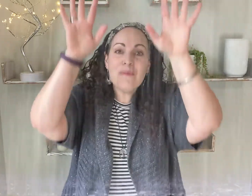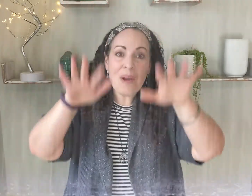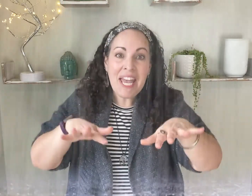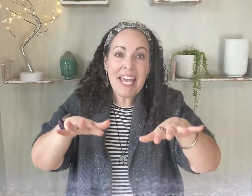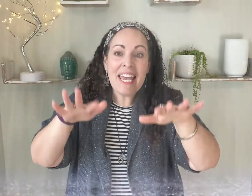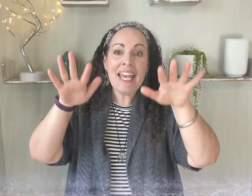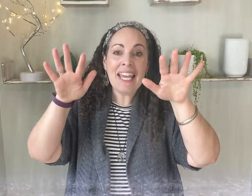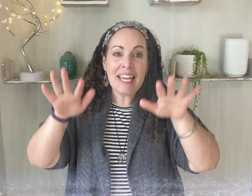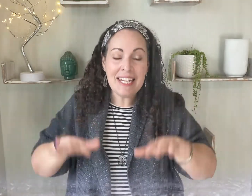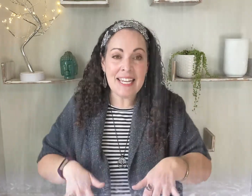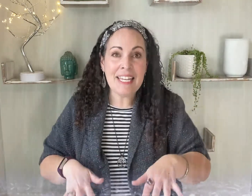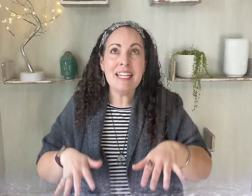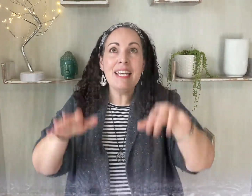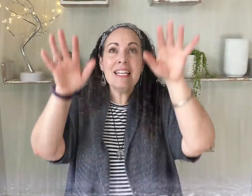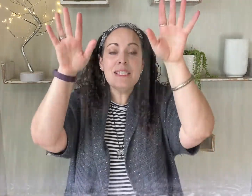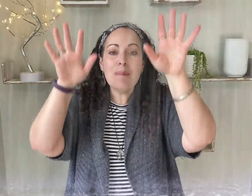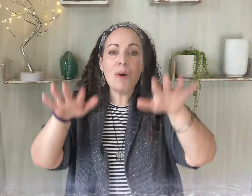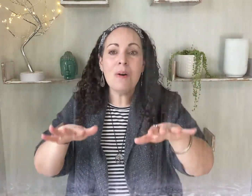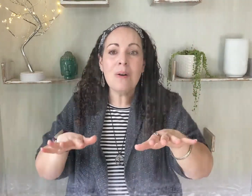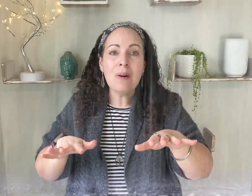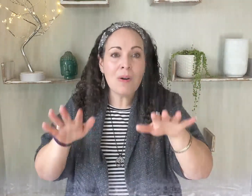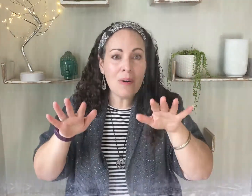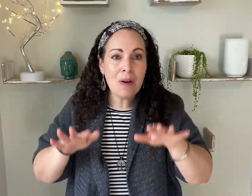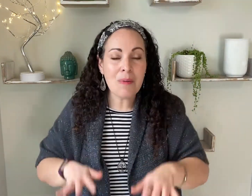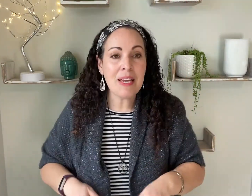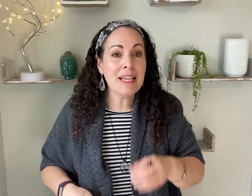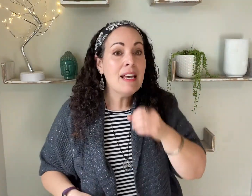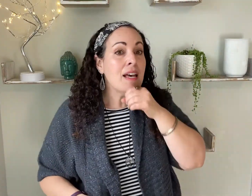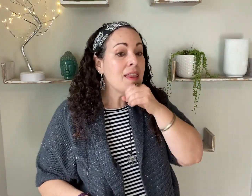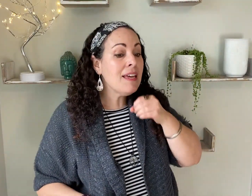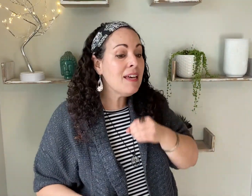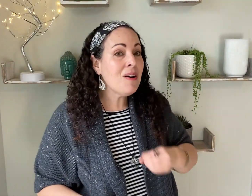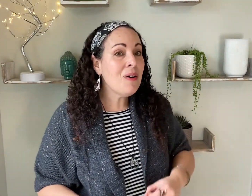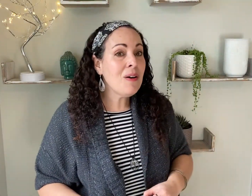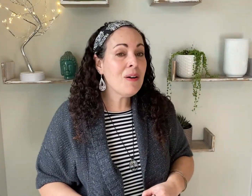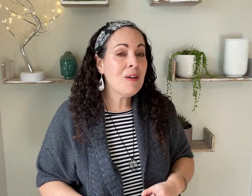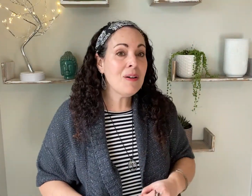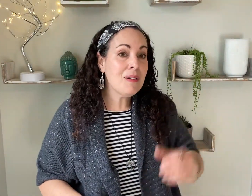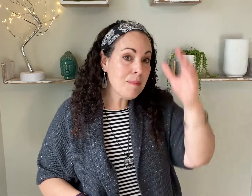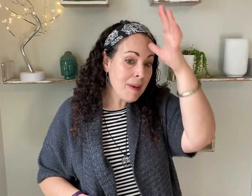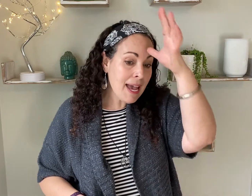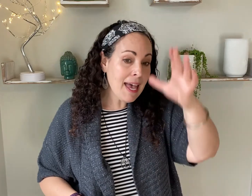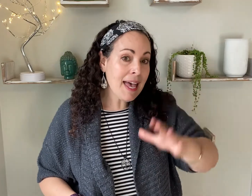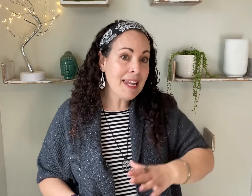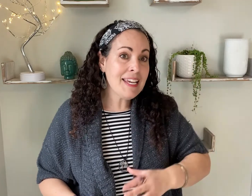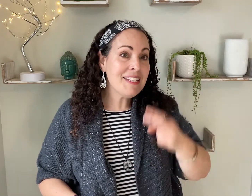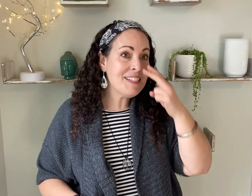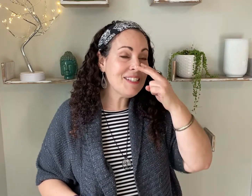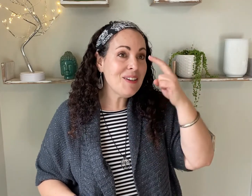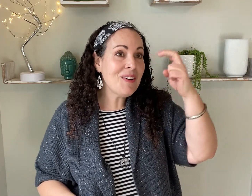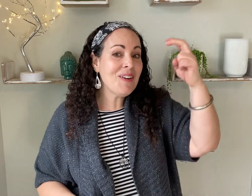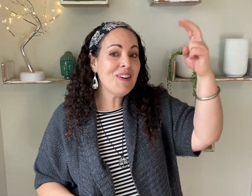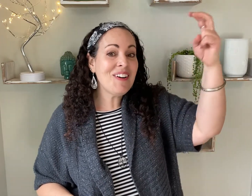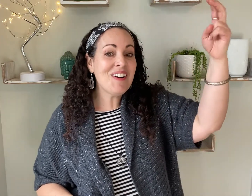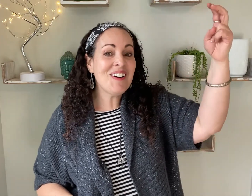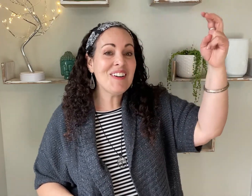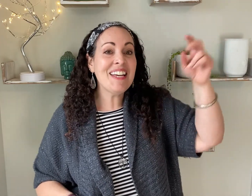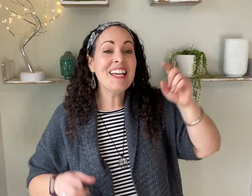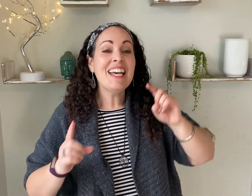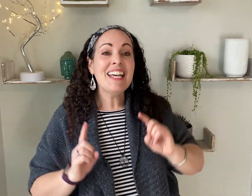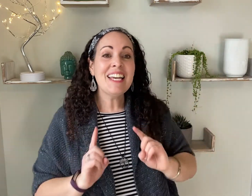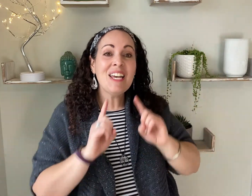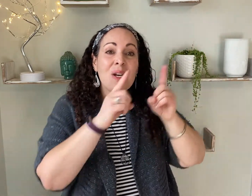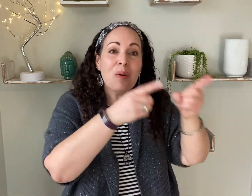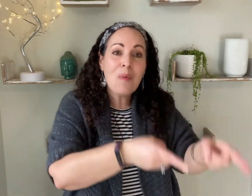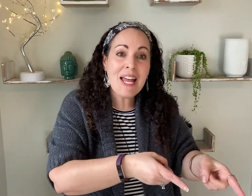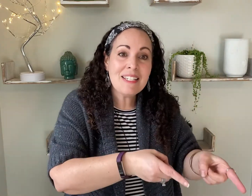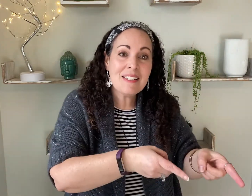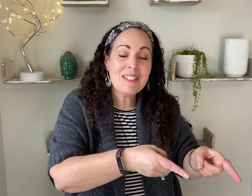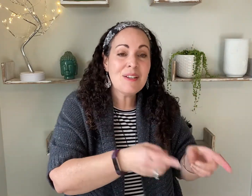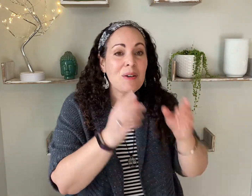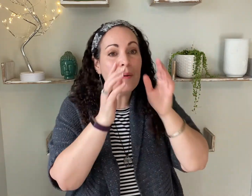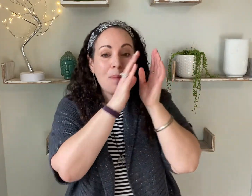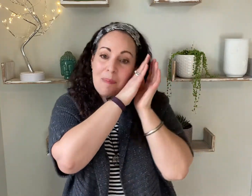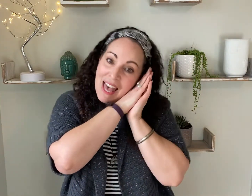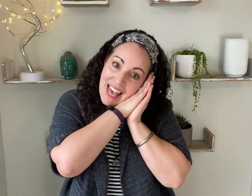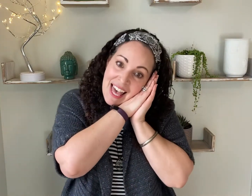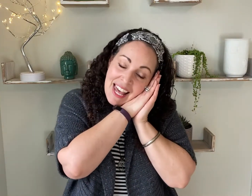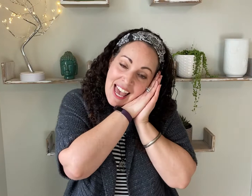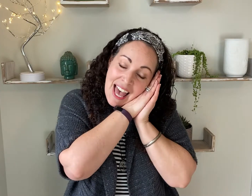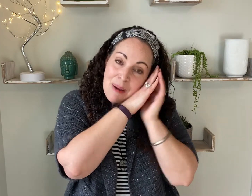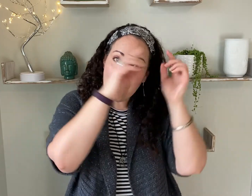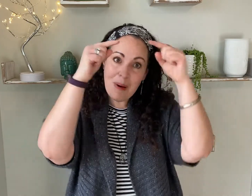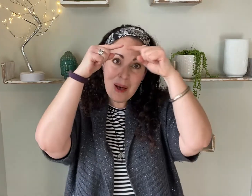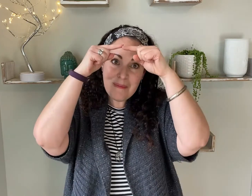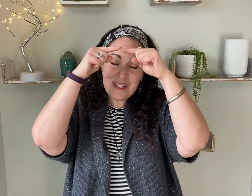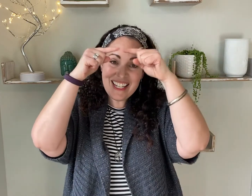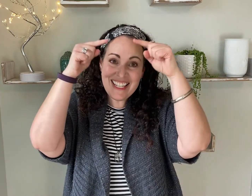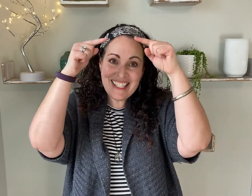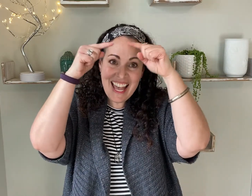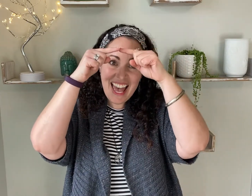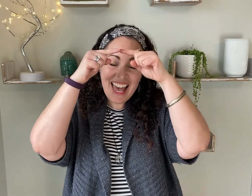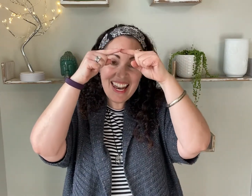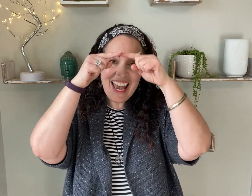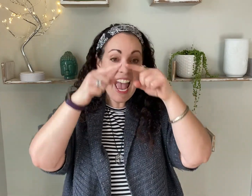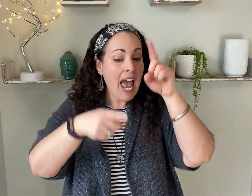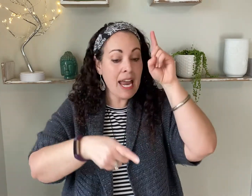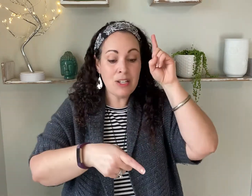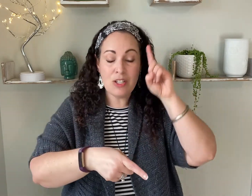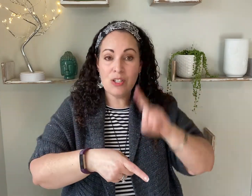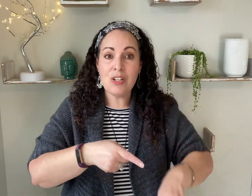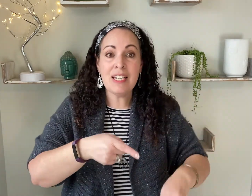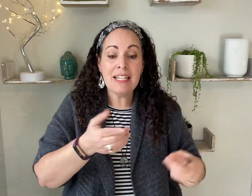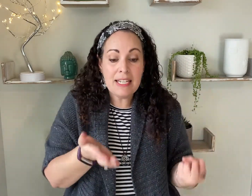It's raining it's pouring the old man is snoring, he went to bed and bumped his head and couldn't